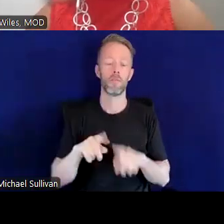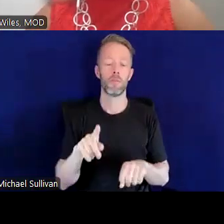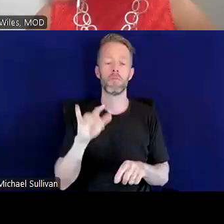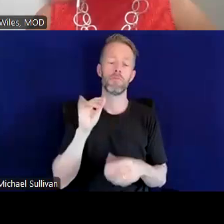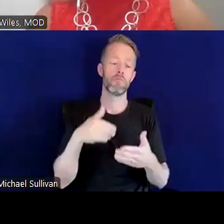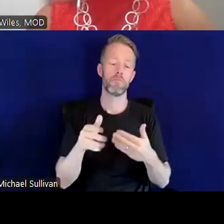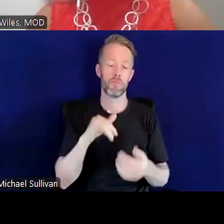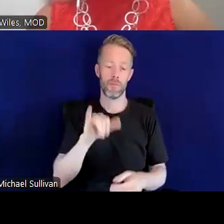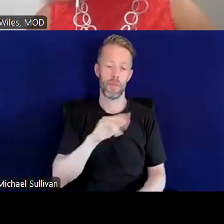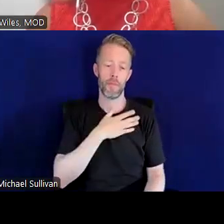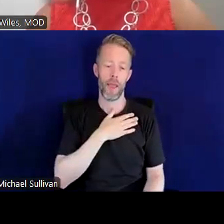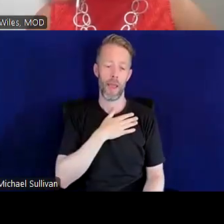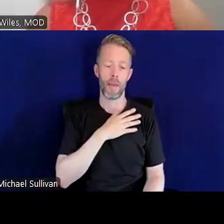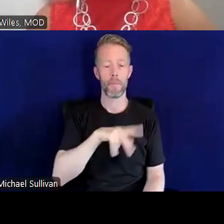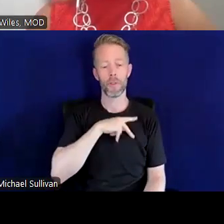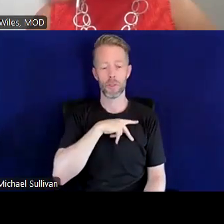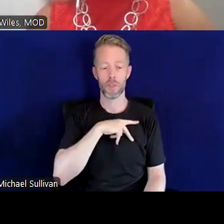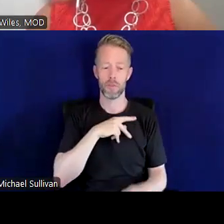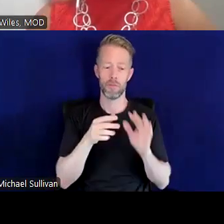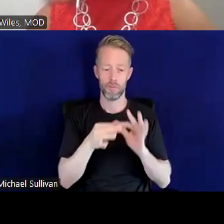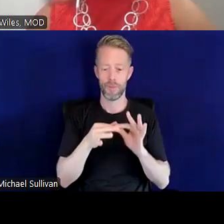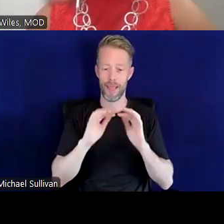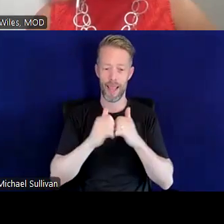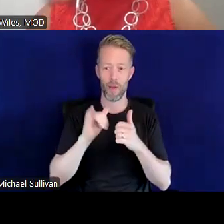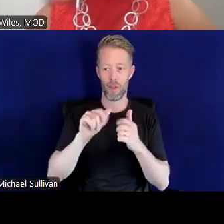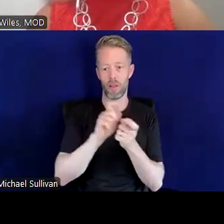That's been my kind of personal relationship and how it's